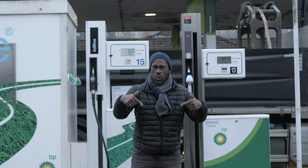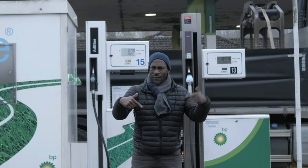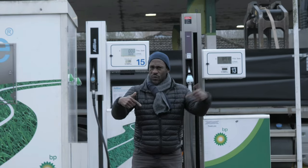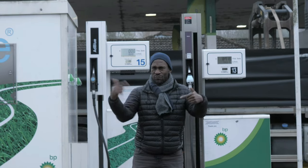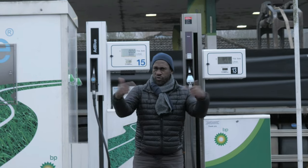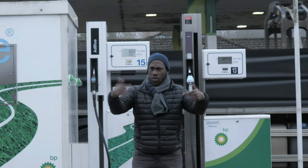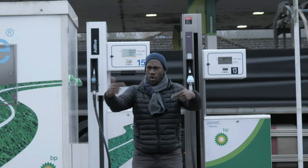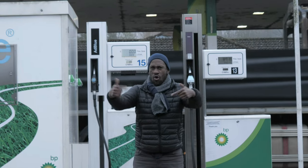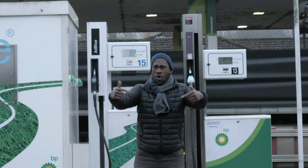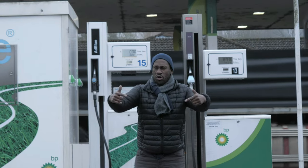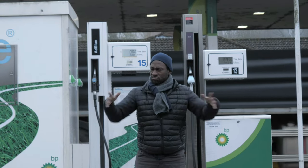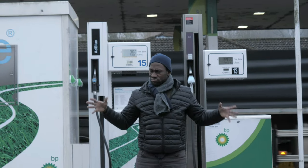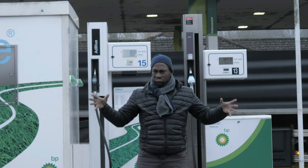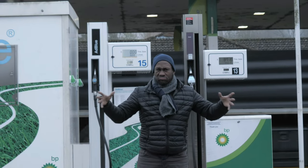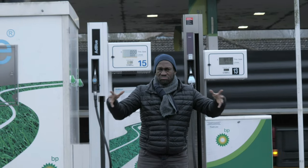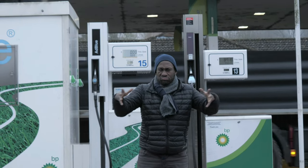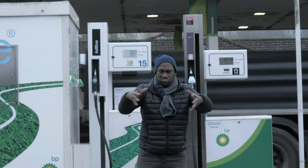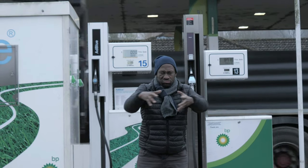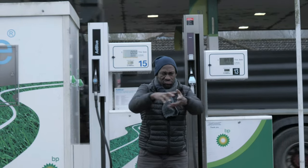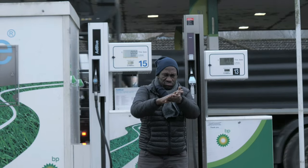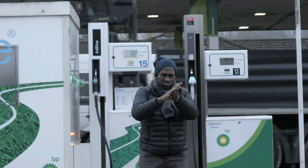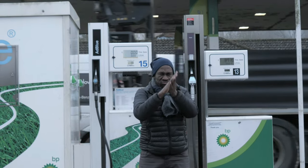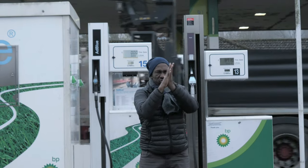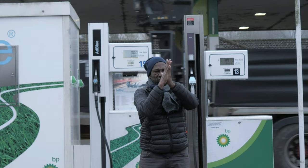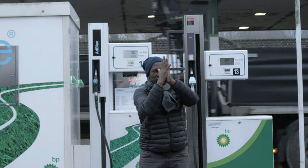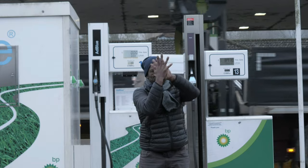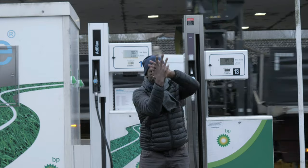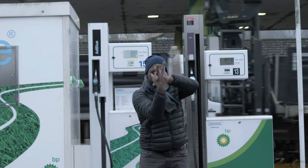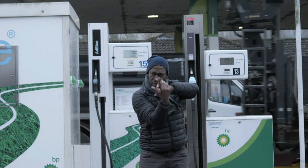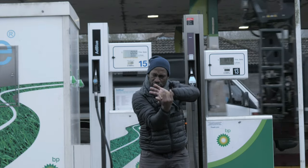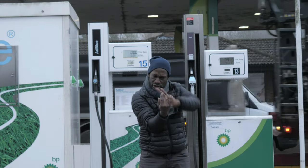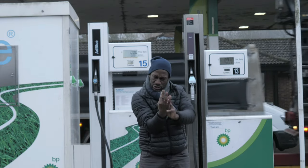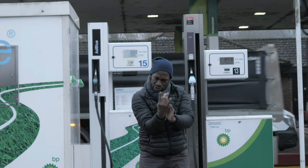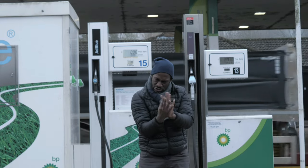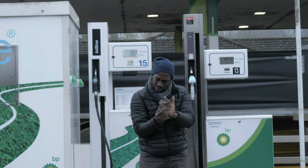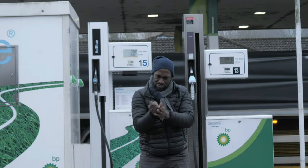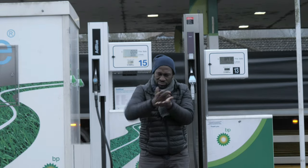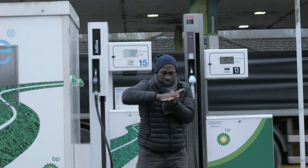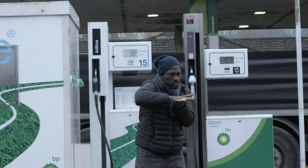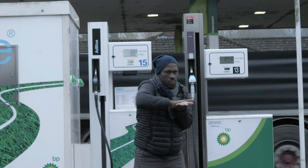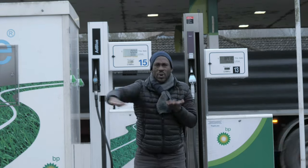And there's no more petrol left in the world to burn,